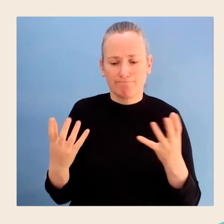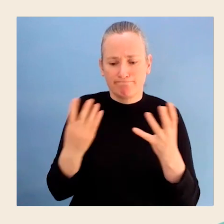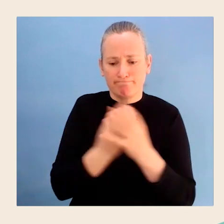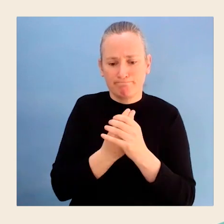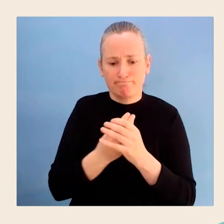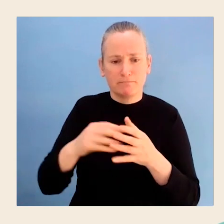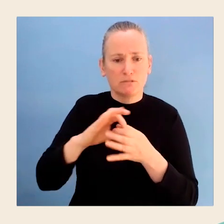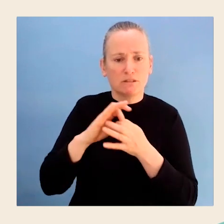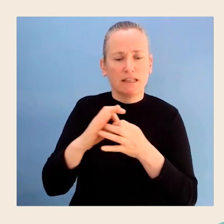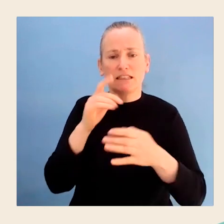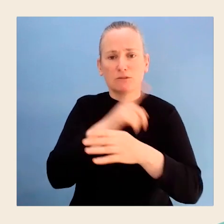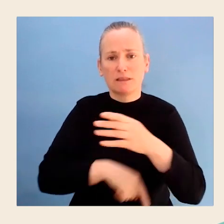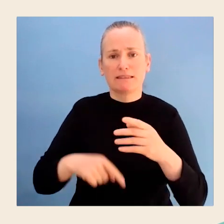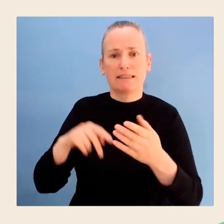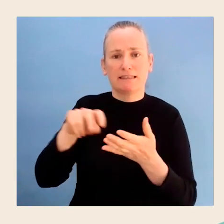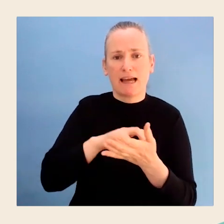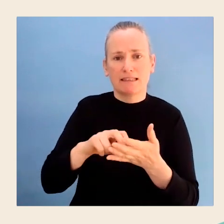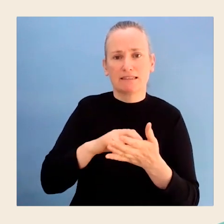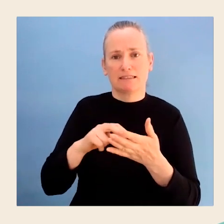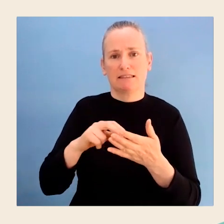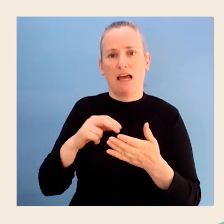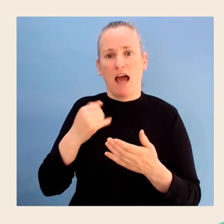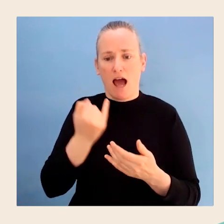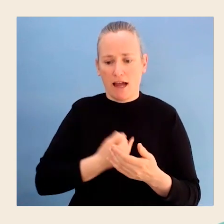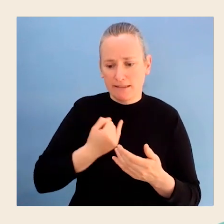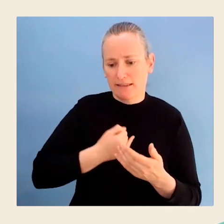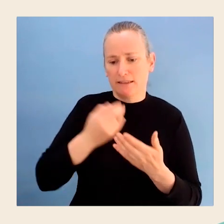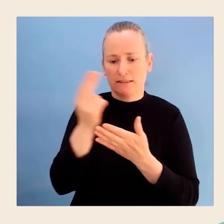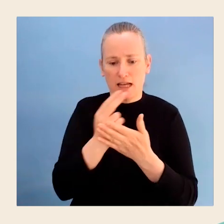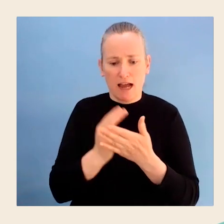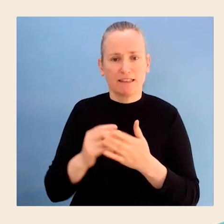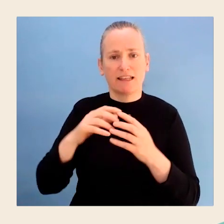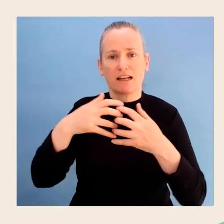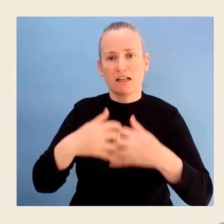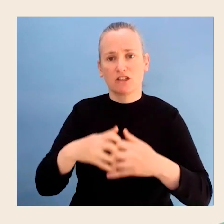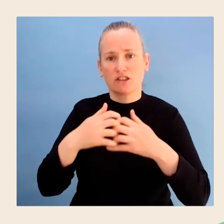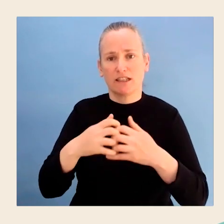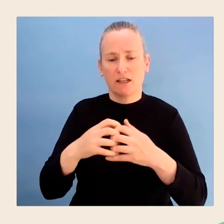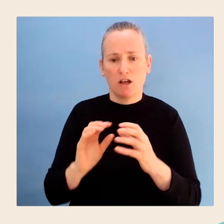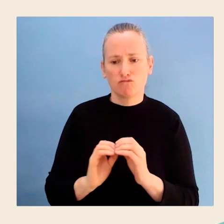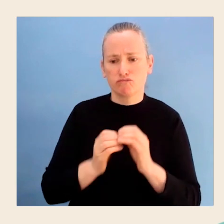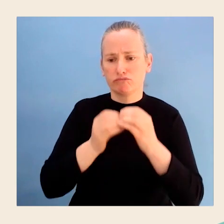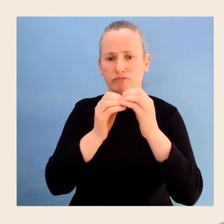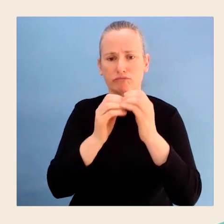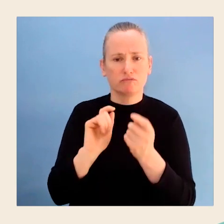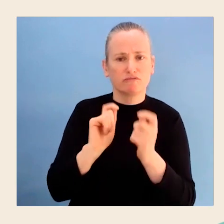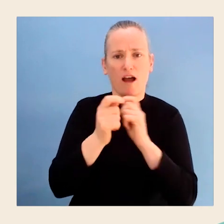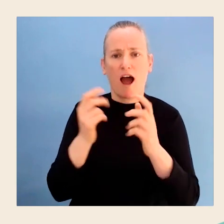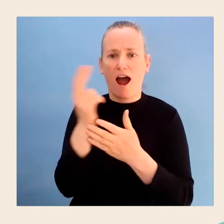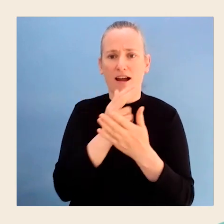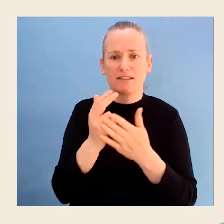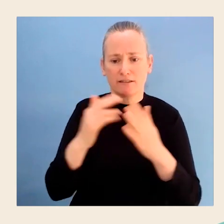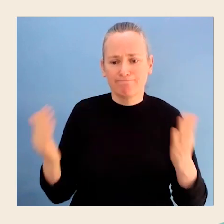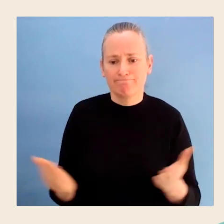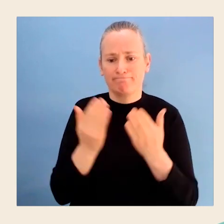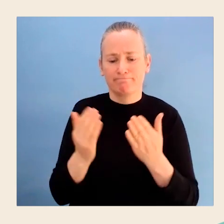dance, design, identity, and technology to create transformative art and advance the intersectional disability arts movement.